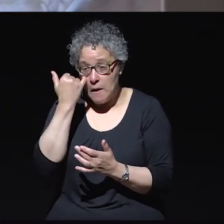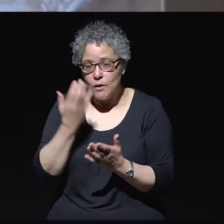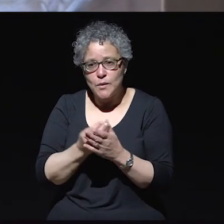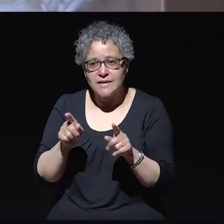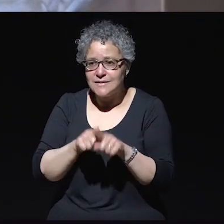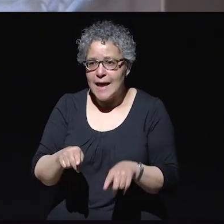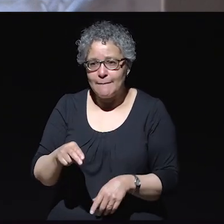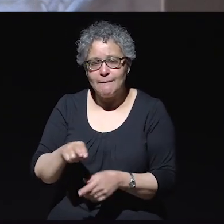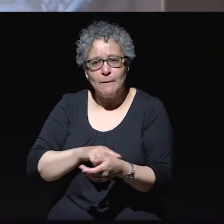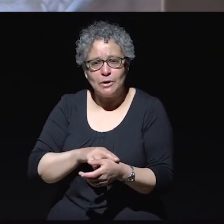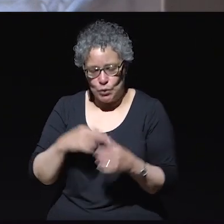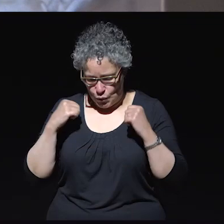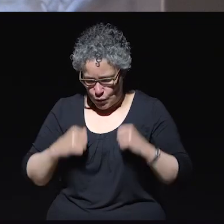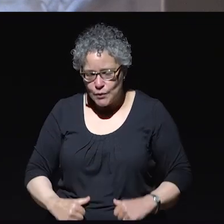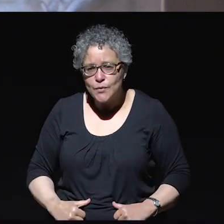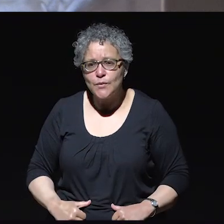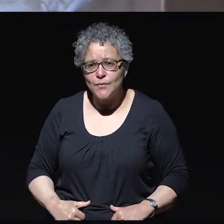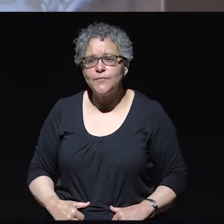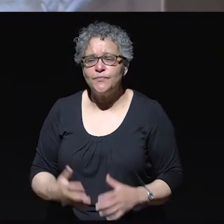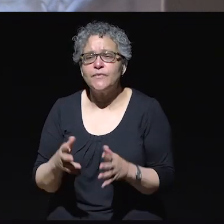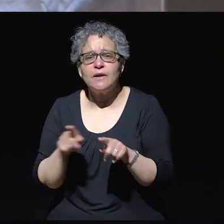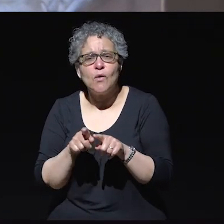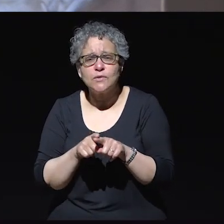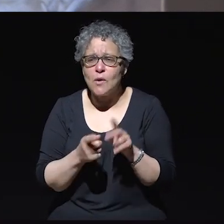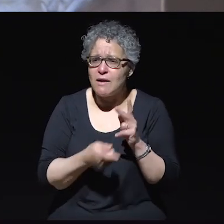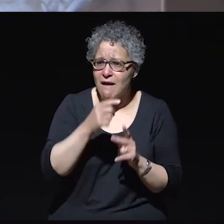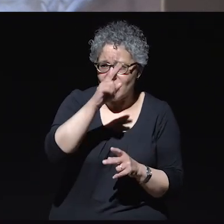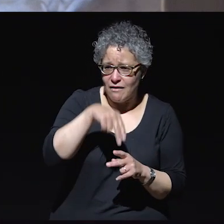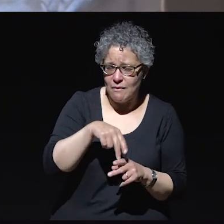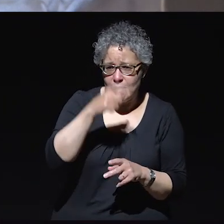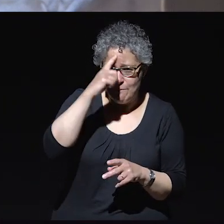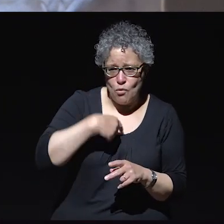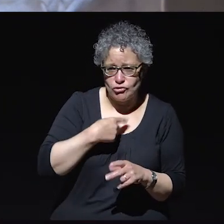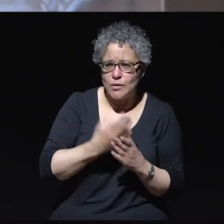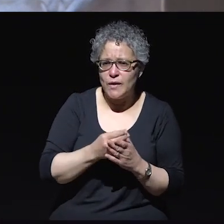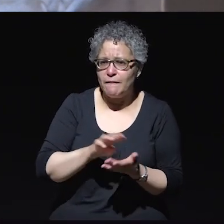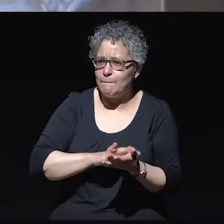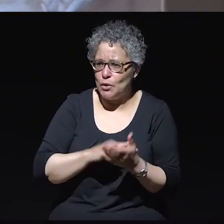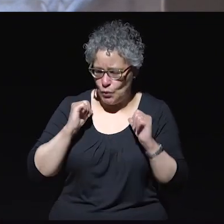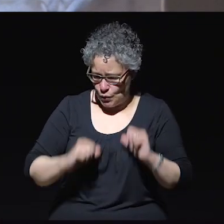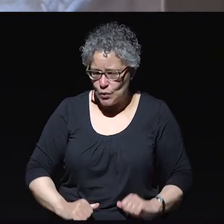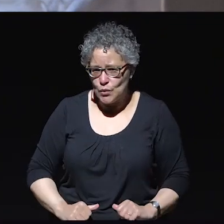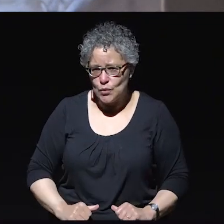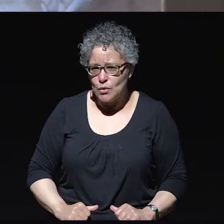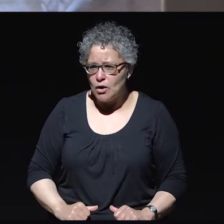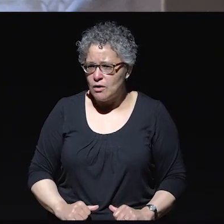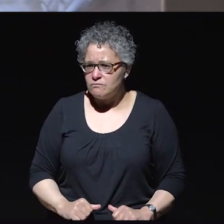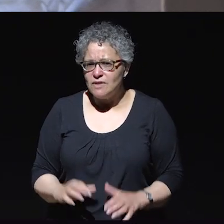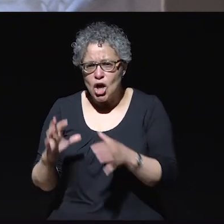also in the Tate's collection, again wearing this Van Dyck dress, again very close relatives, using them to really think through